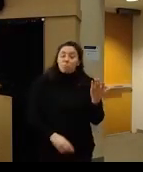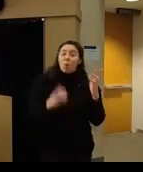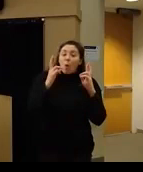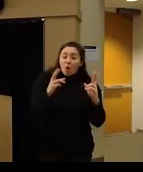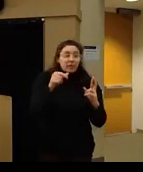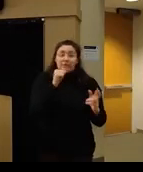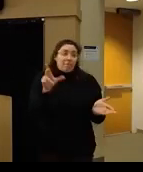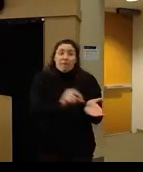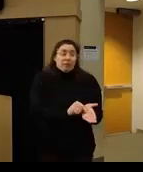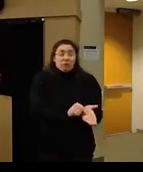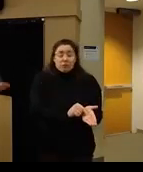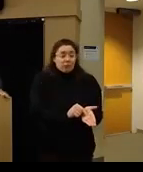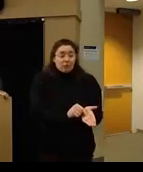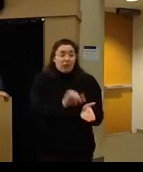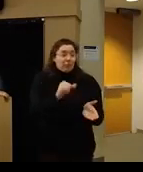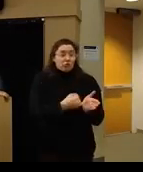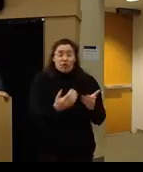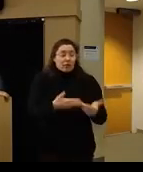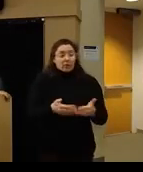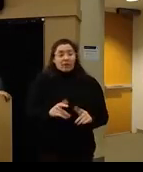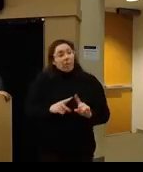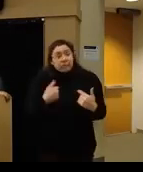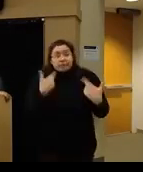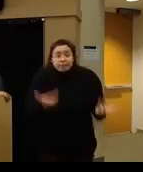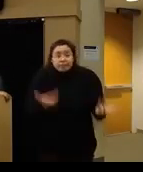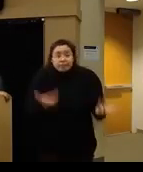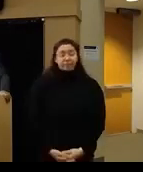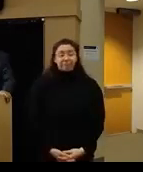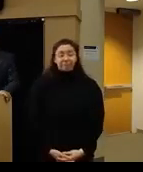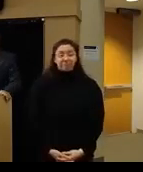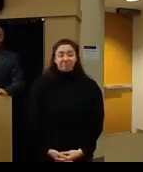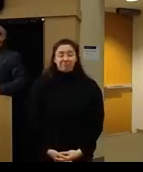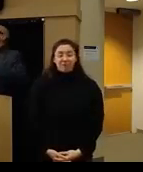wouldn't get published in that journal anyway right but we don't know uh we've gotten more